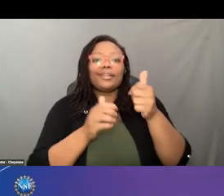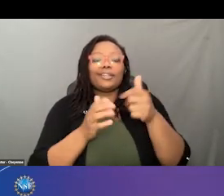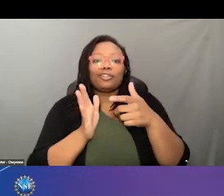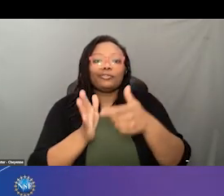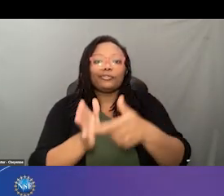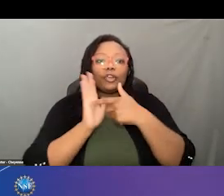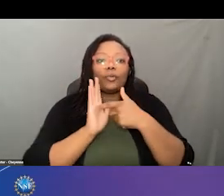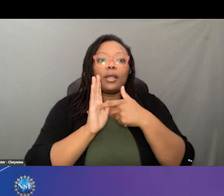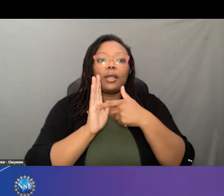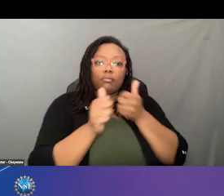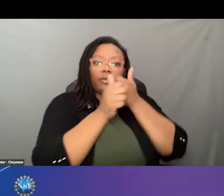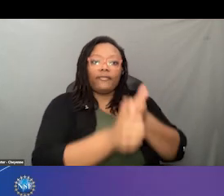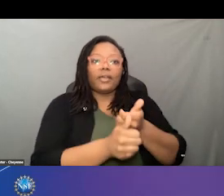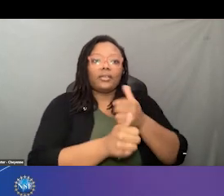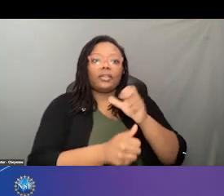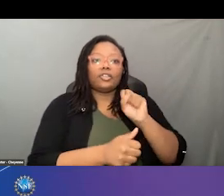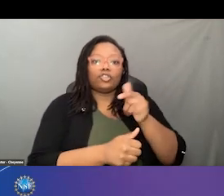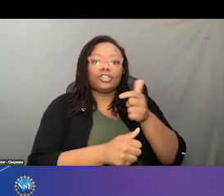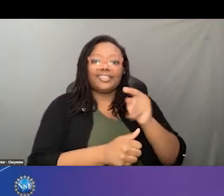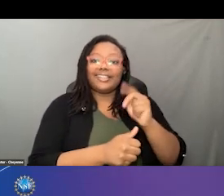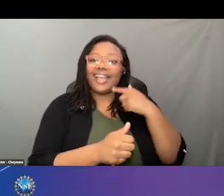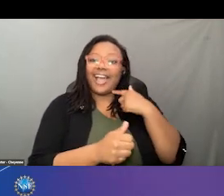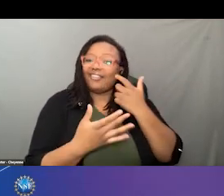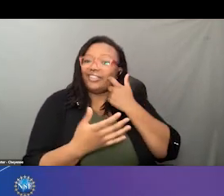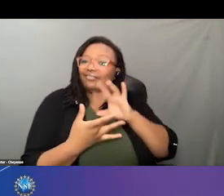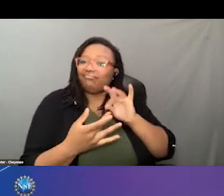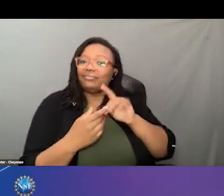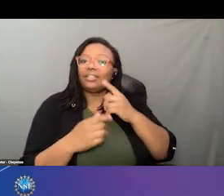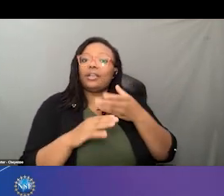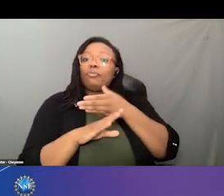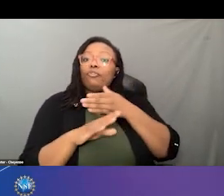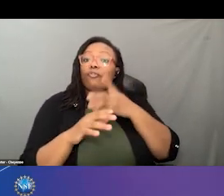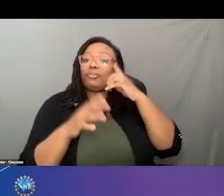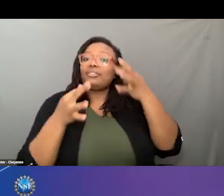in accordance with the solicitation. As I spoke on this earlier, before an award can be made,